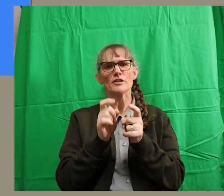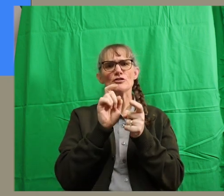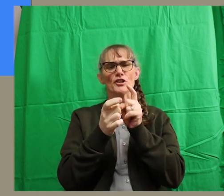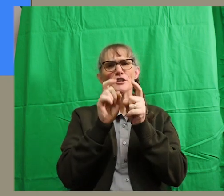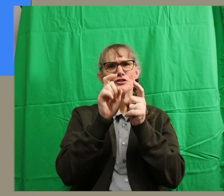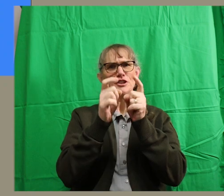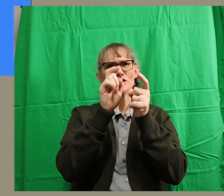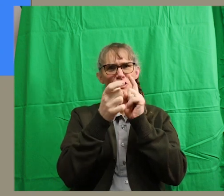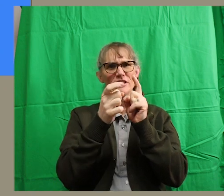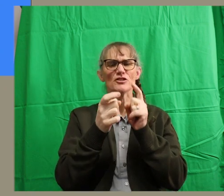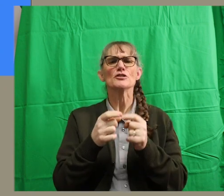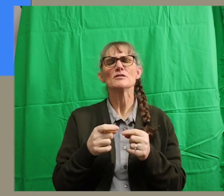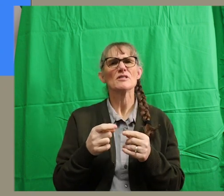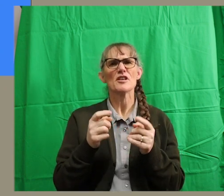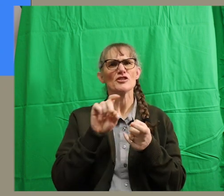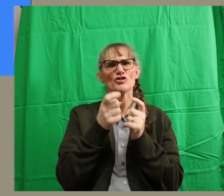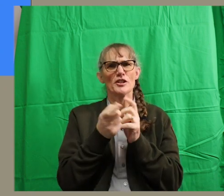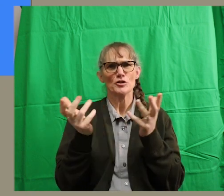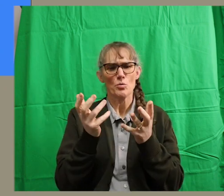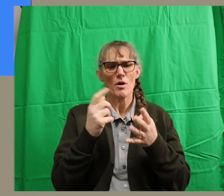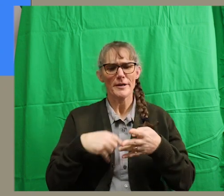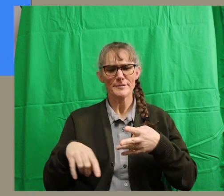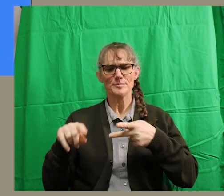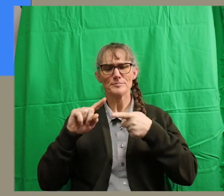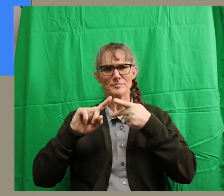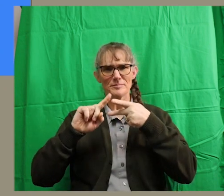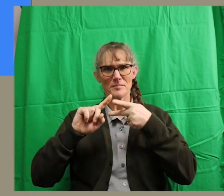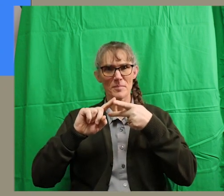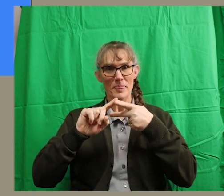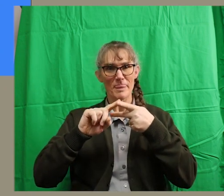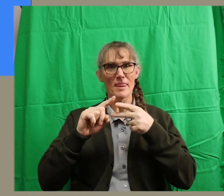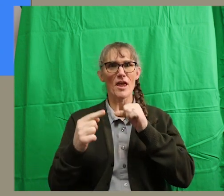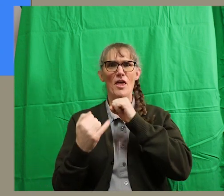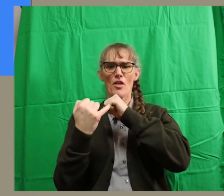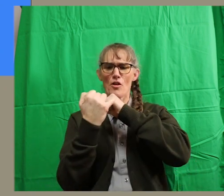um specifically to the sutures. The lobes of the sutures became wider,